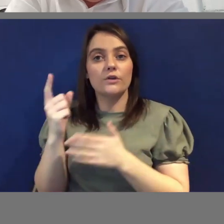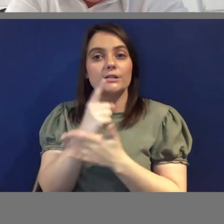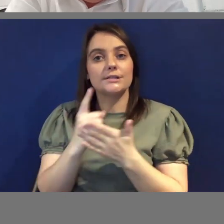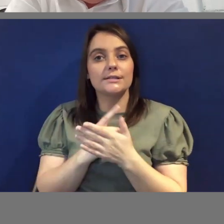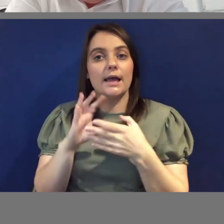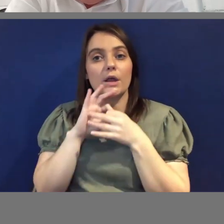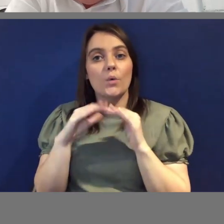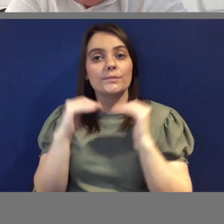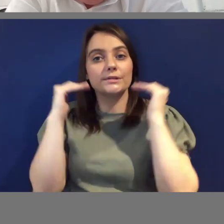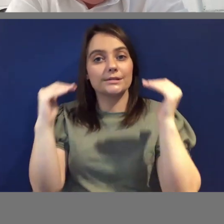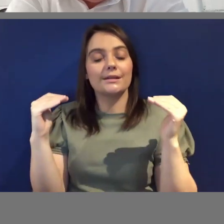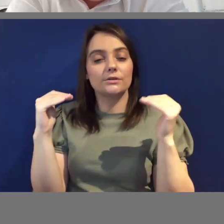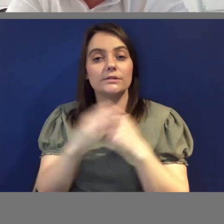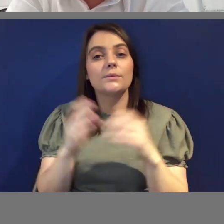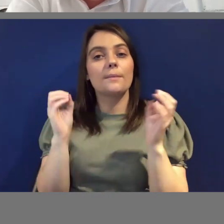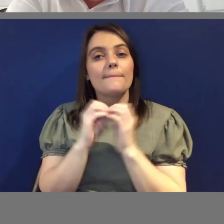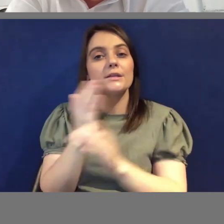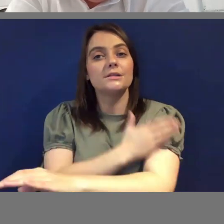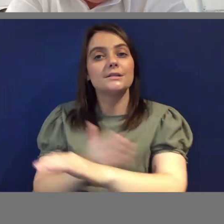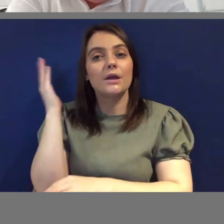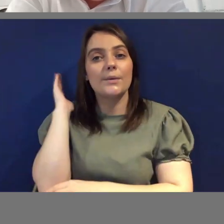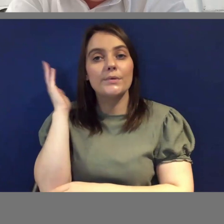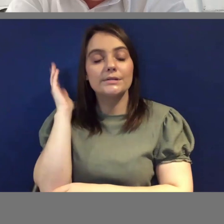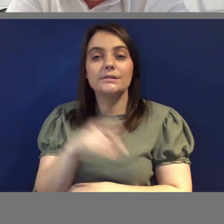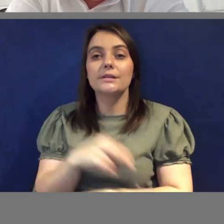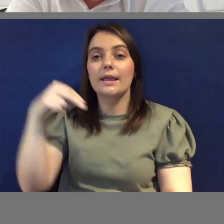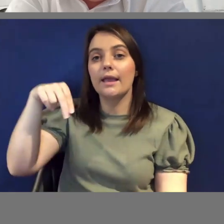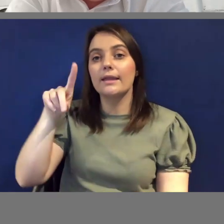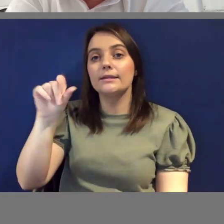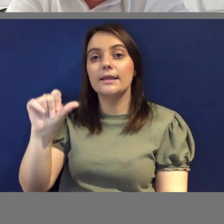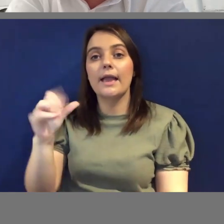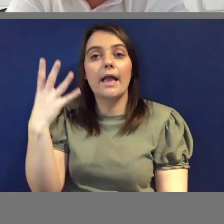at the previously at the start of the presentation the NDA have guidelines and so do the Irish wheel